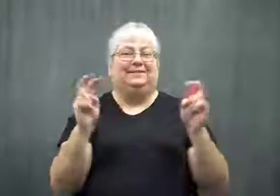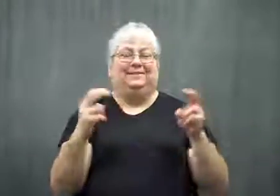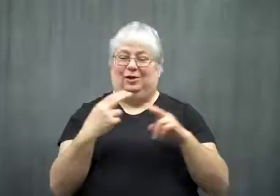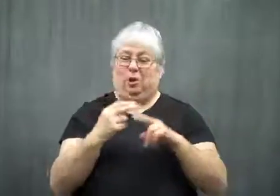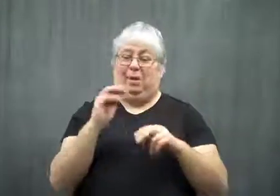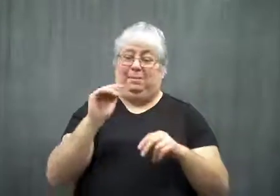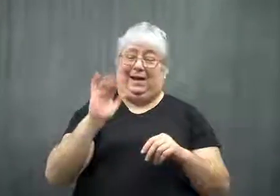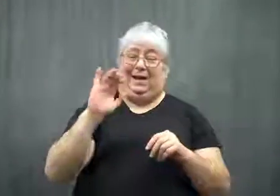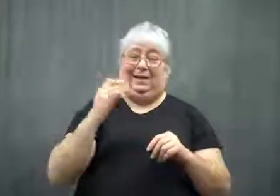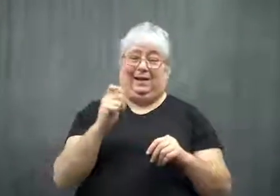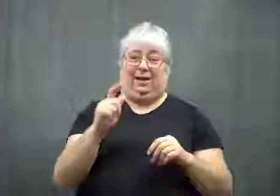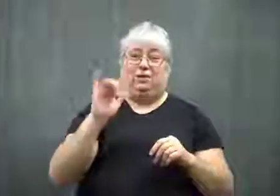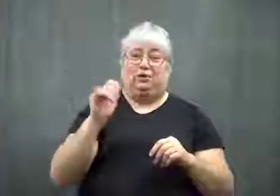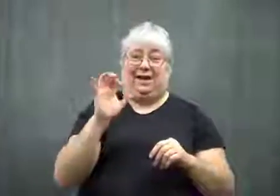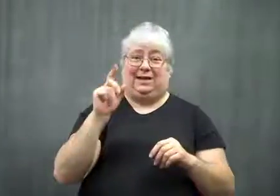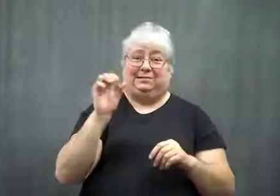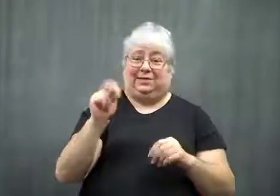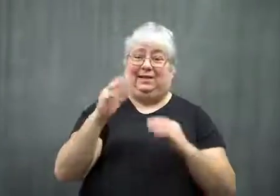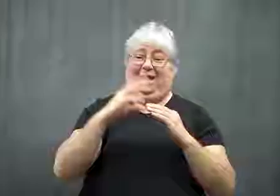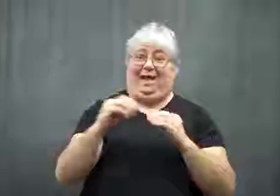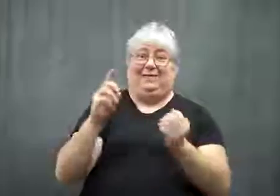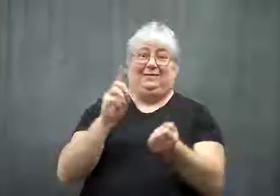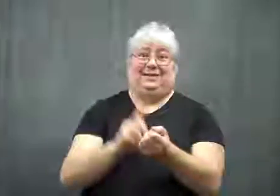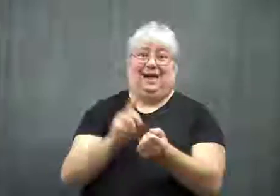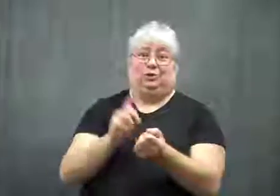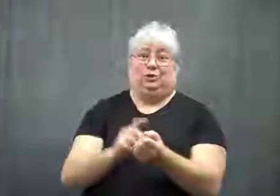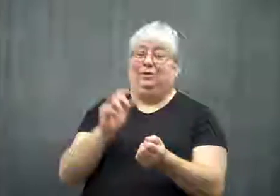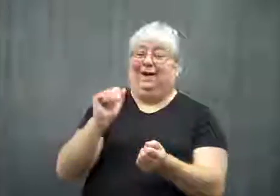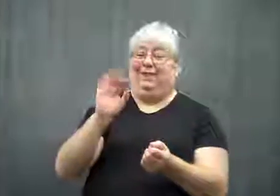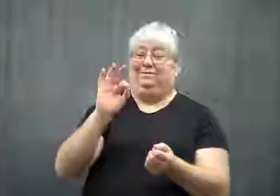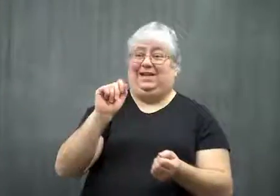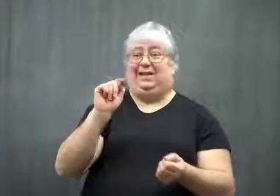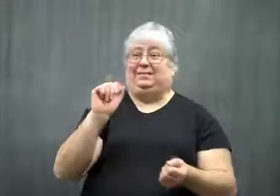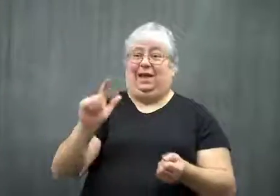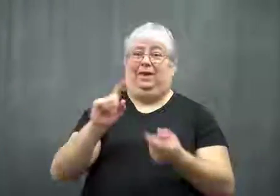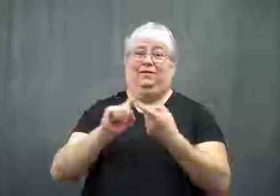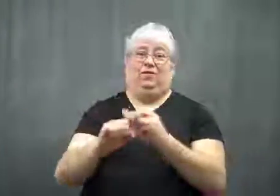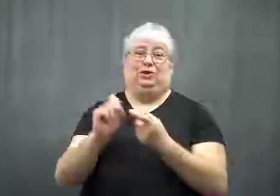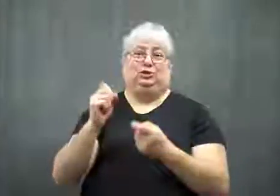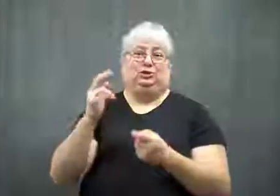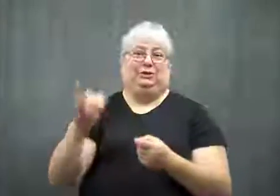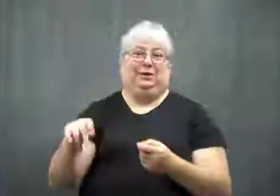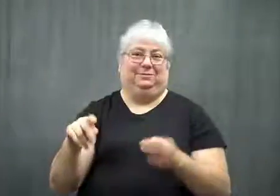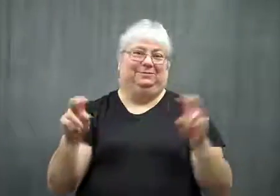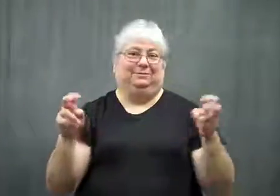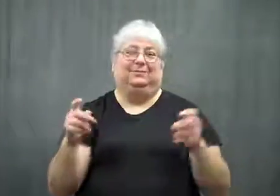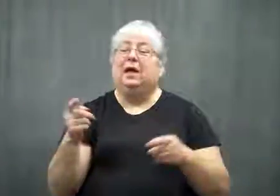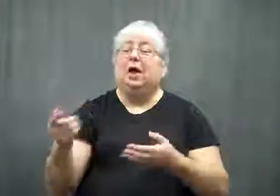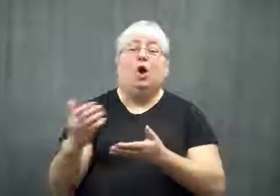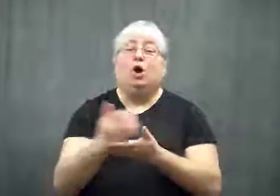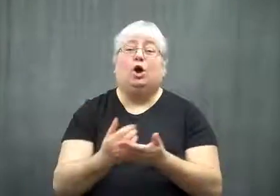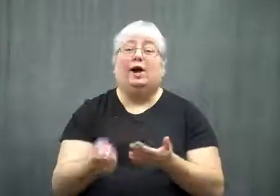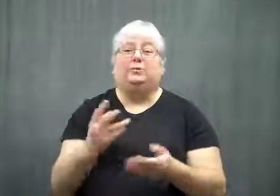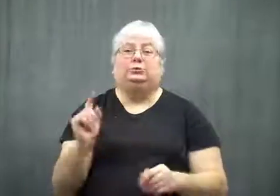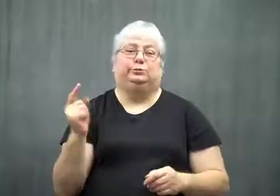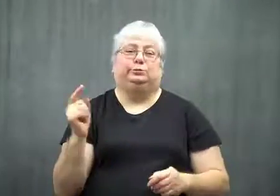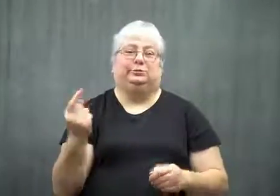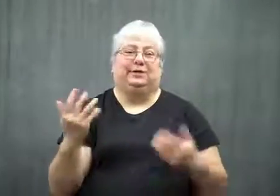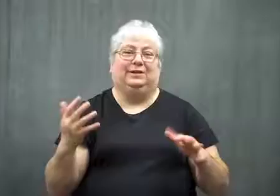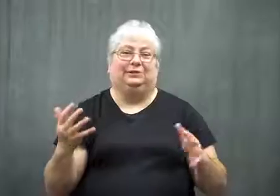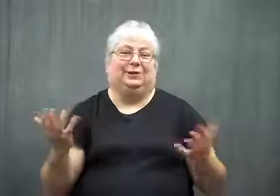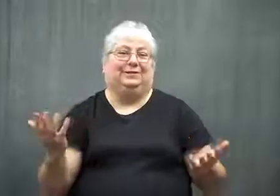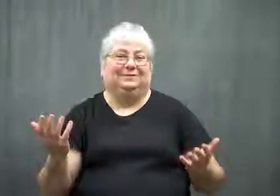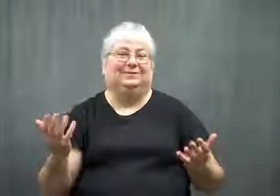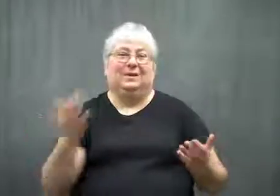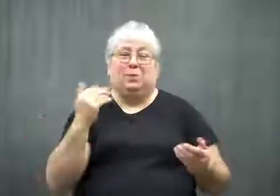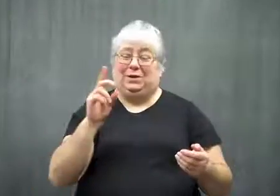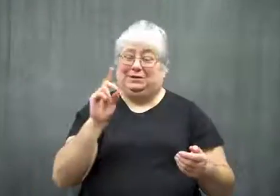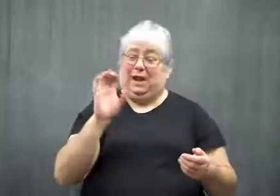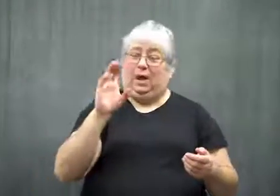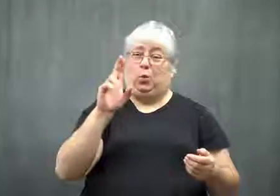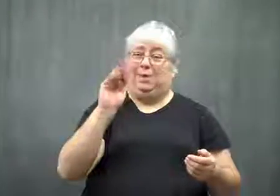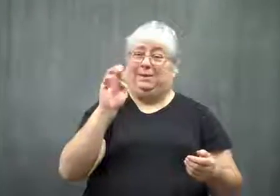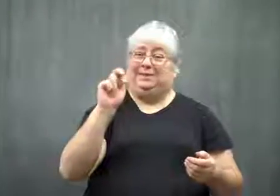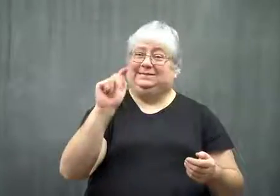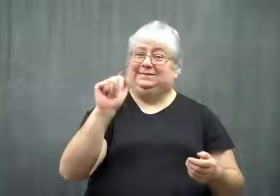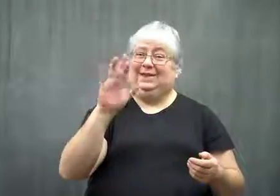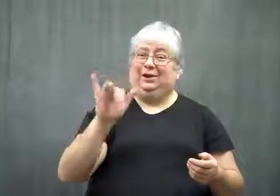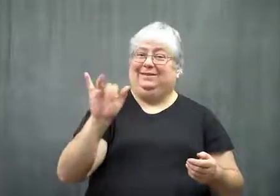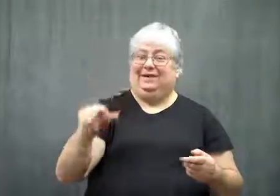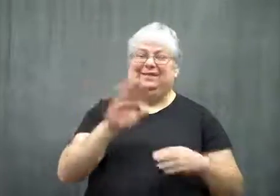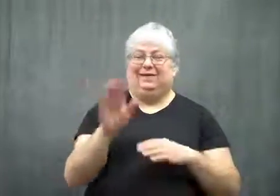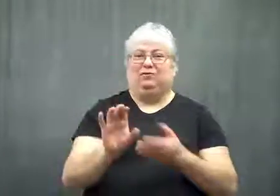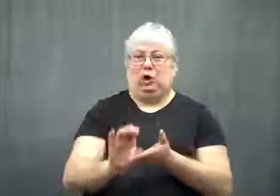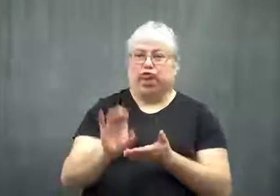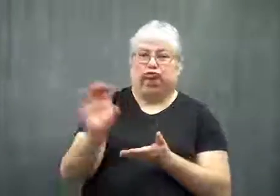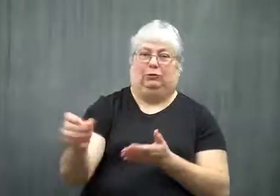It's called, "Michael Jackson and the Doctor: A Fatal Friendship."